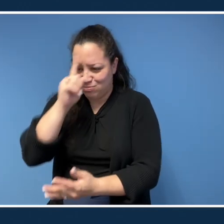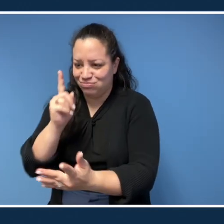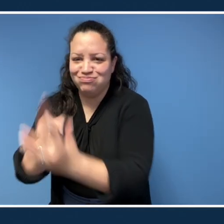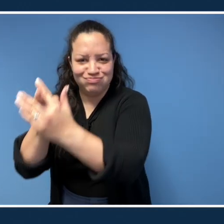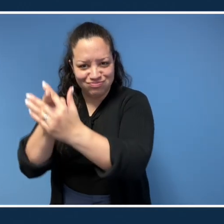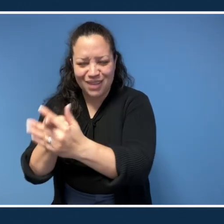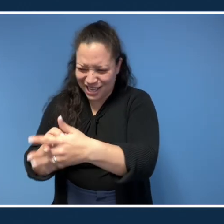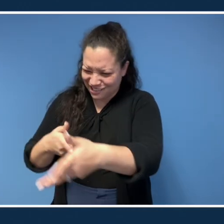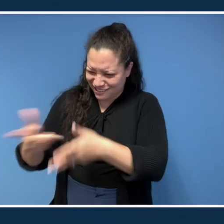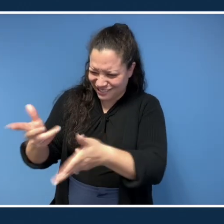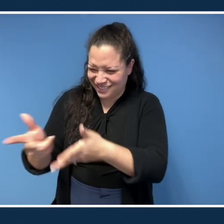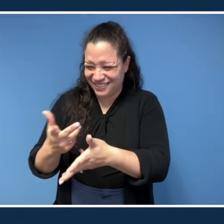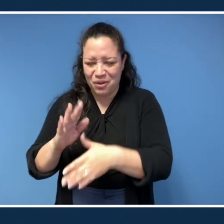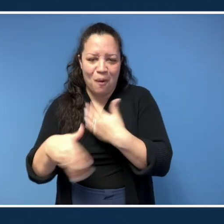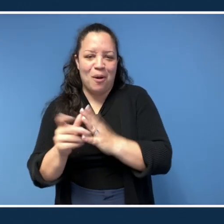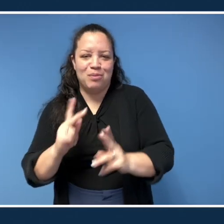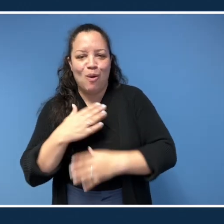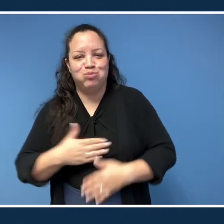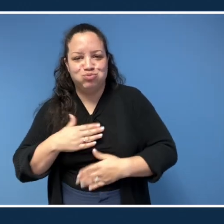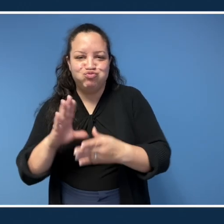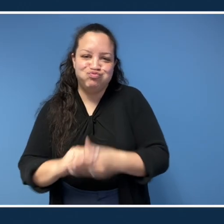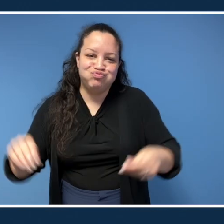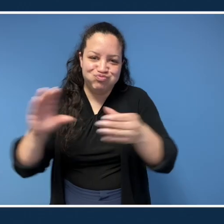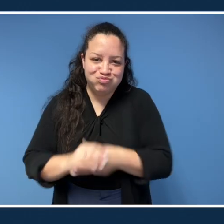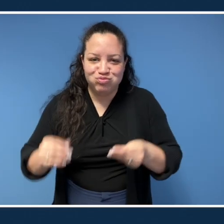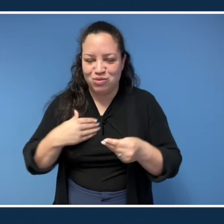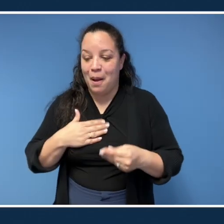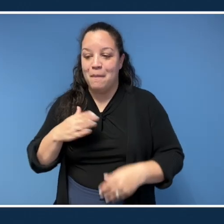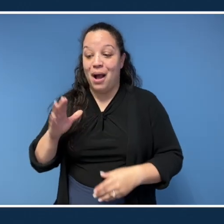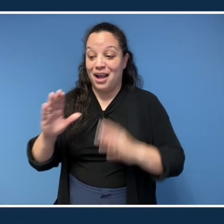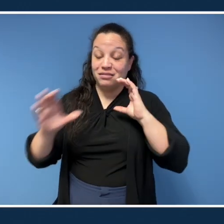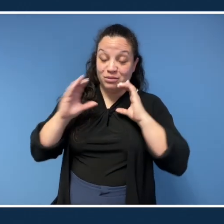and just be relational with everyone as well to in terms of my communication style. So